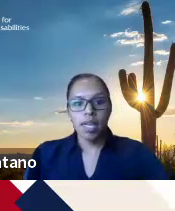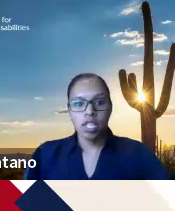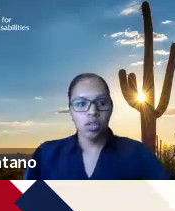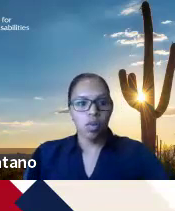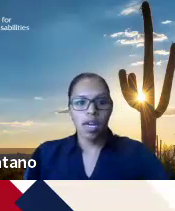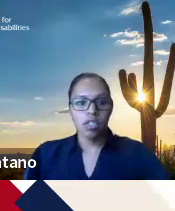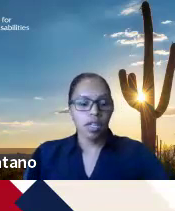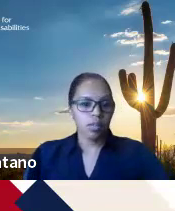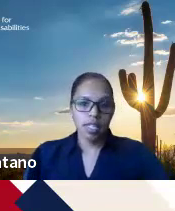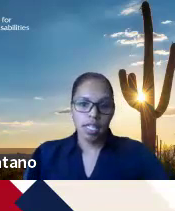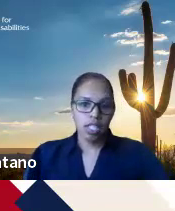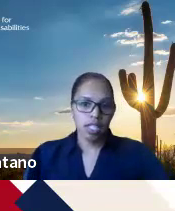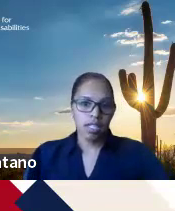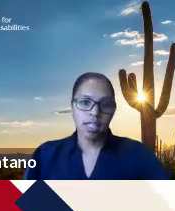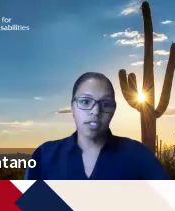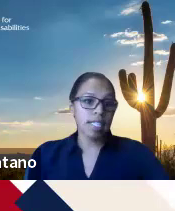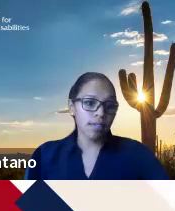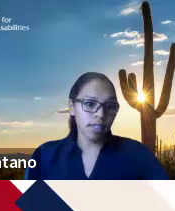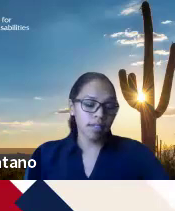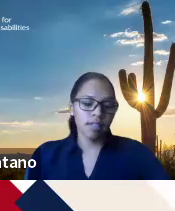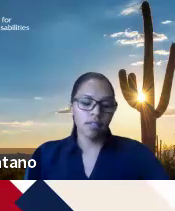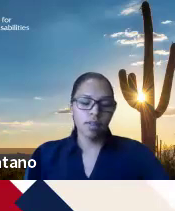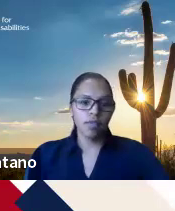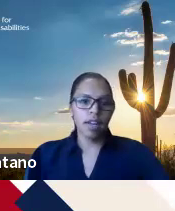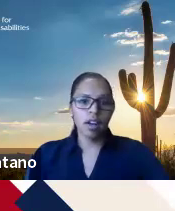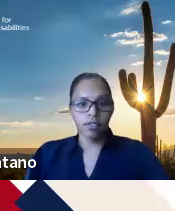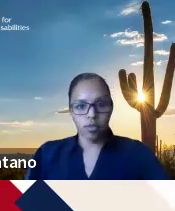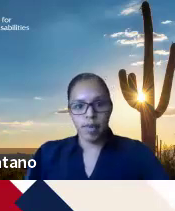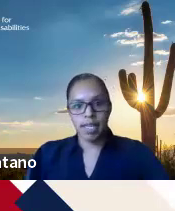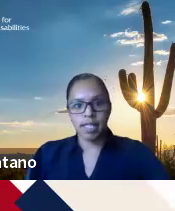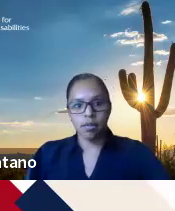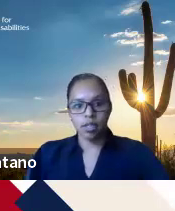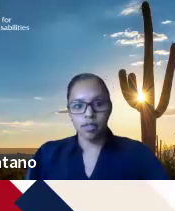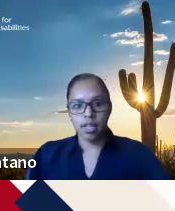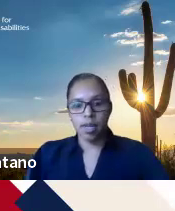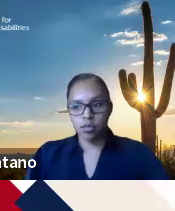LOCATION WISE TRANSPORTATION AND THEIR STAFFING. WE MOVE AT A COMFORTABLE PACE THAT WORKS FOR THEM